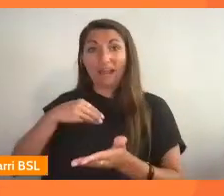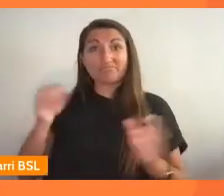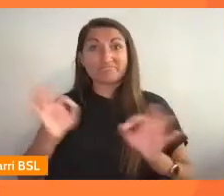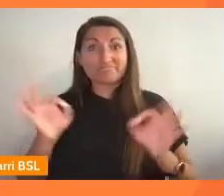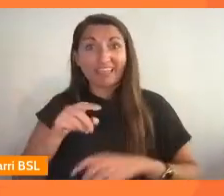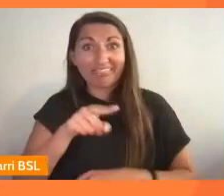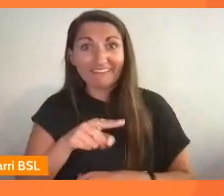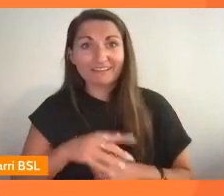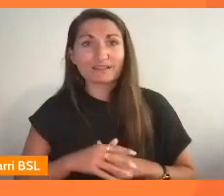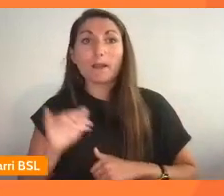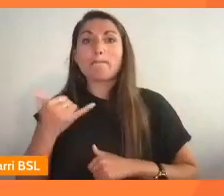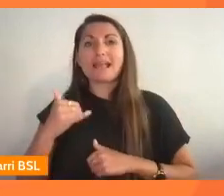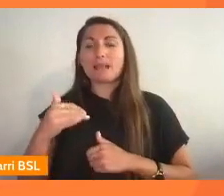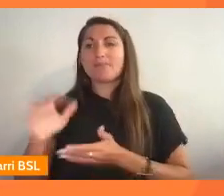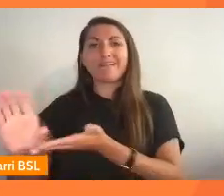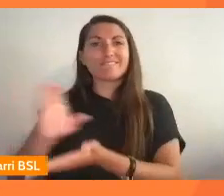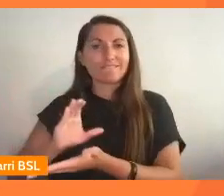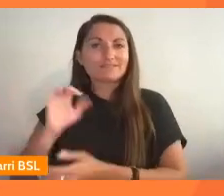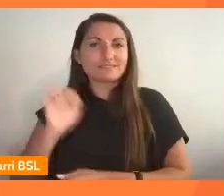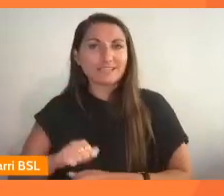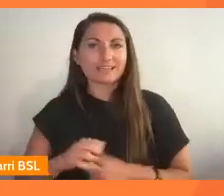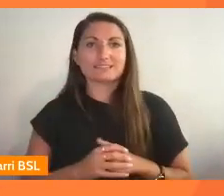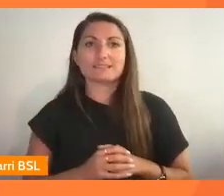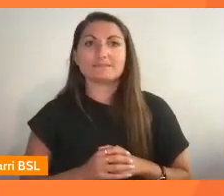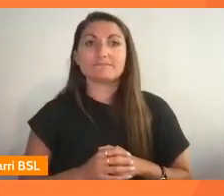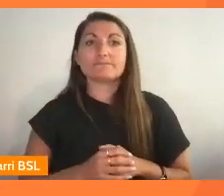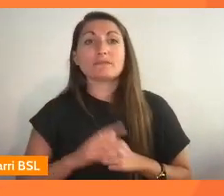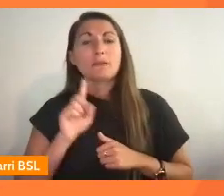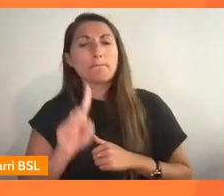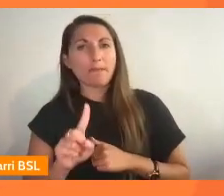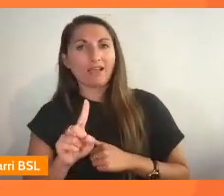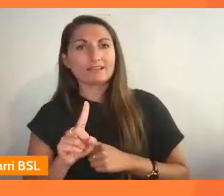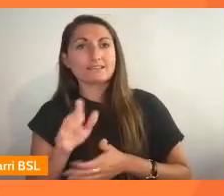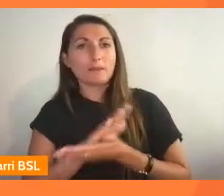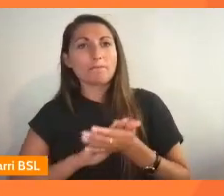to get the money to do it. So how do you approach a project like this?